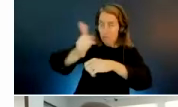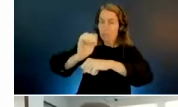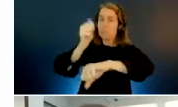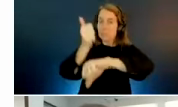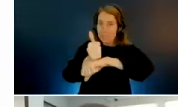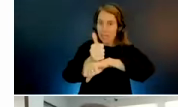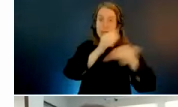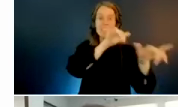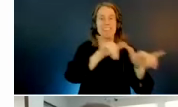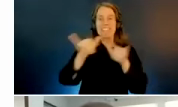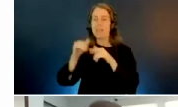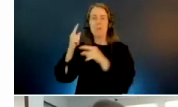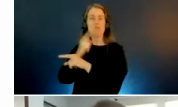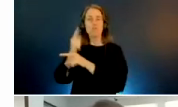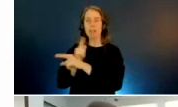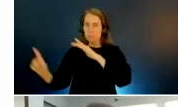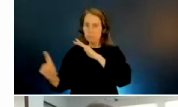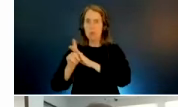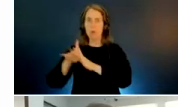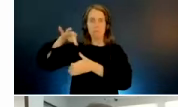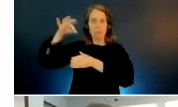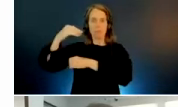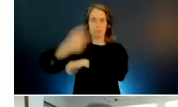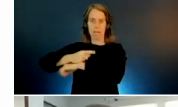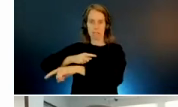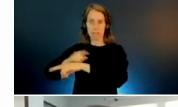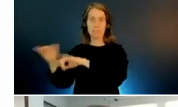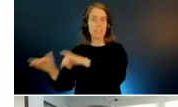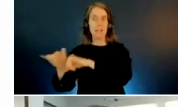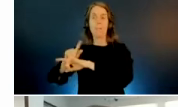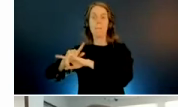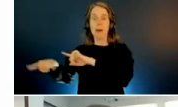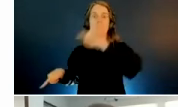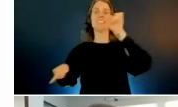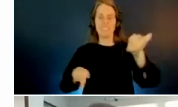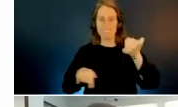election day so we'll talk a little bit about those machines and some of the accommodations